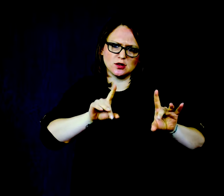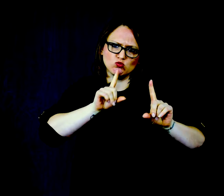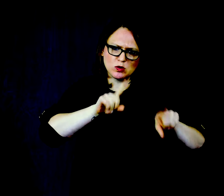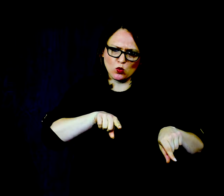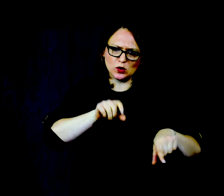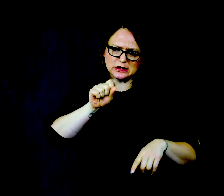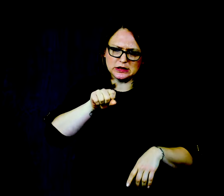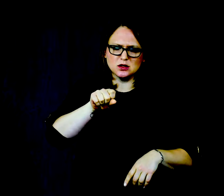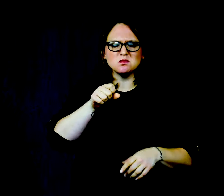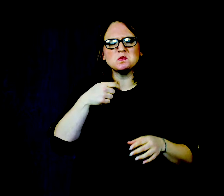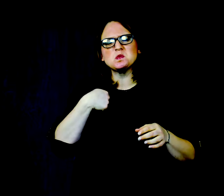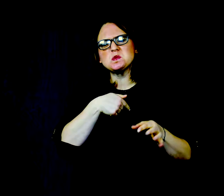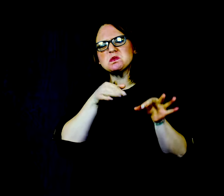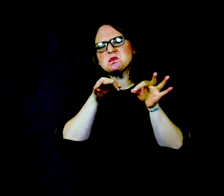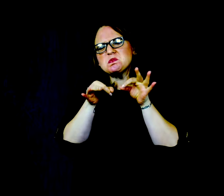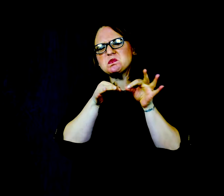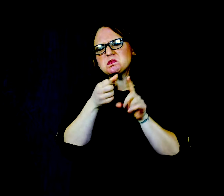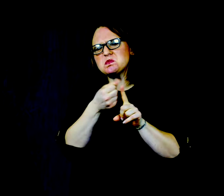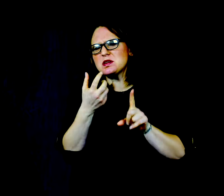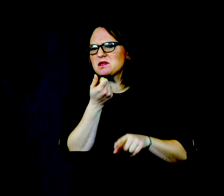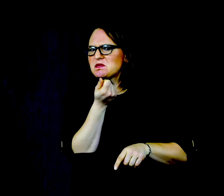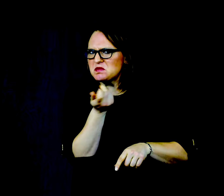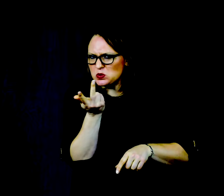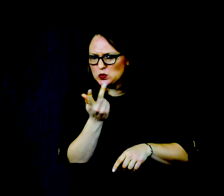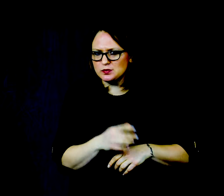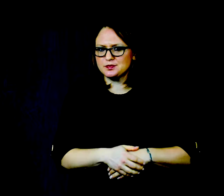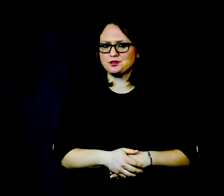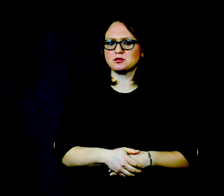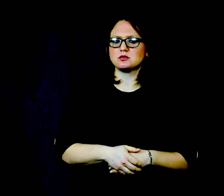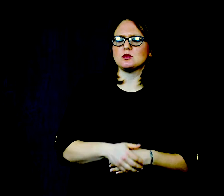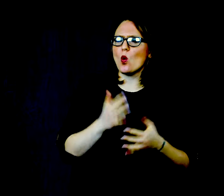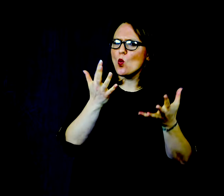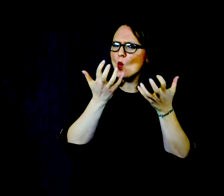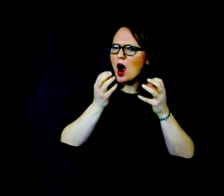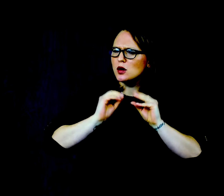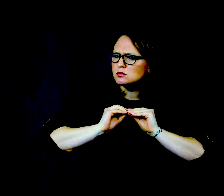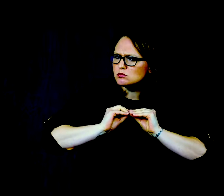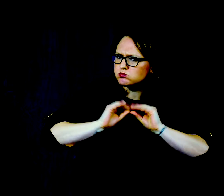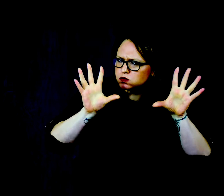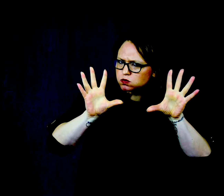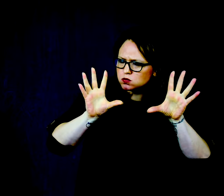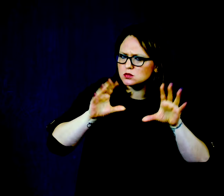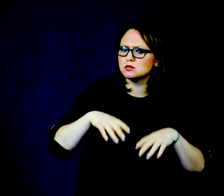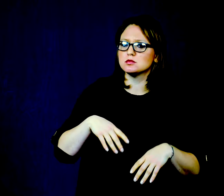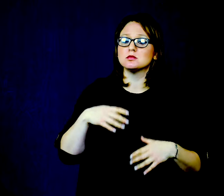We will briefly explain each law. We also want to clarify that